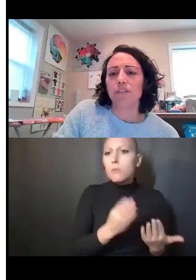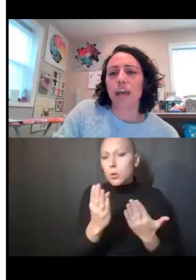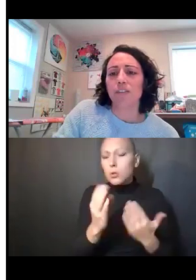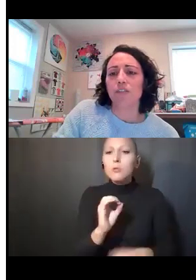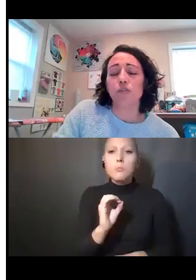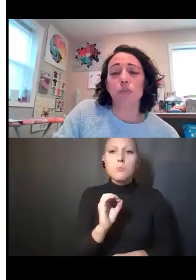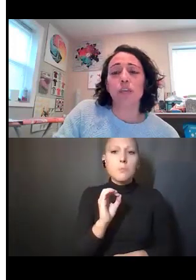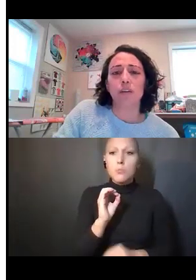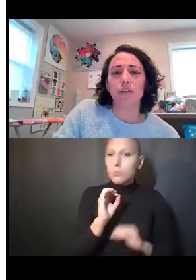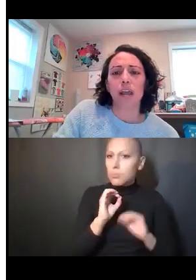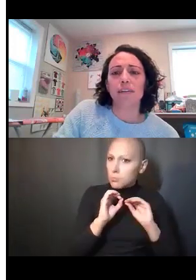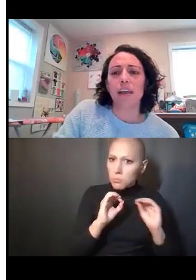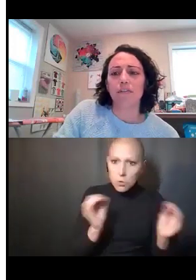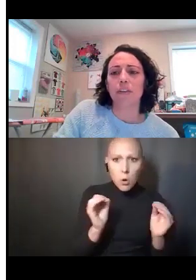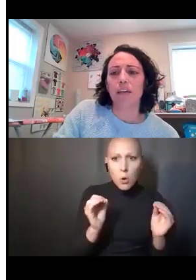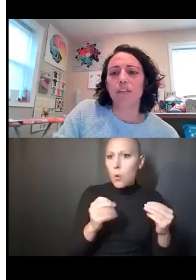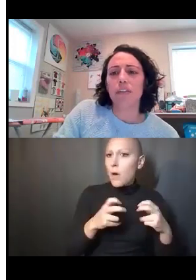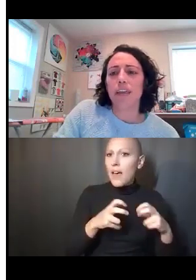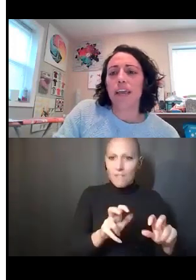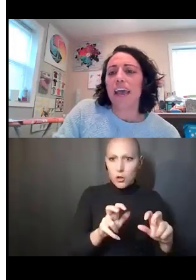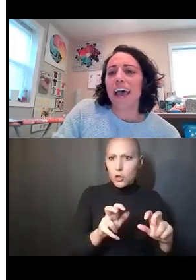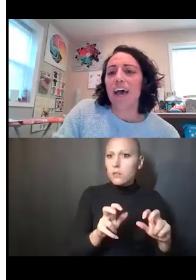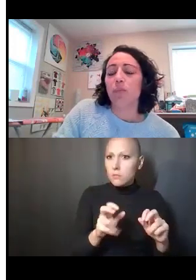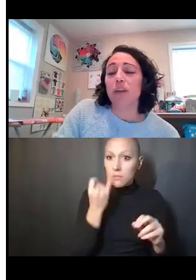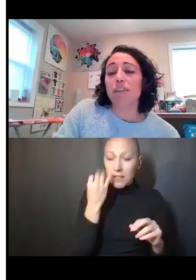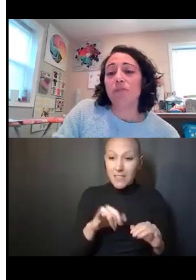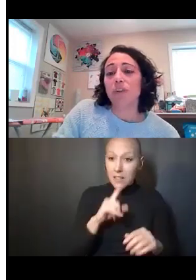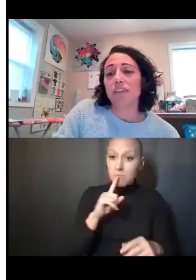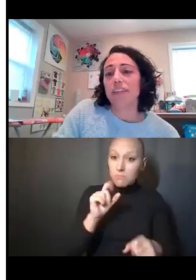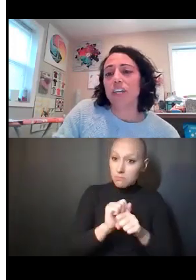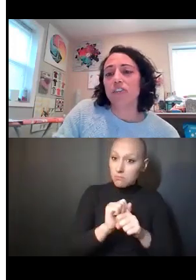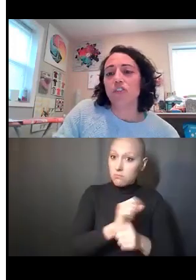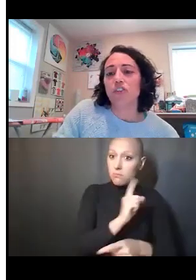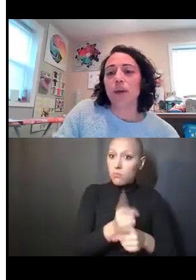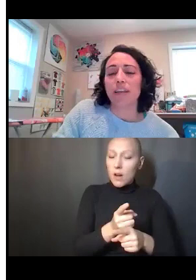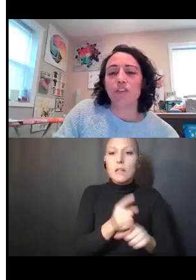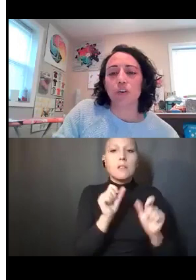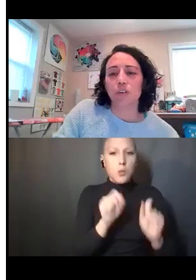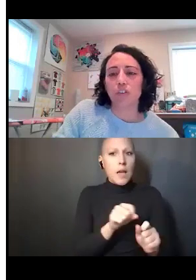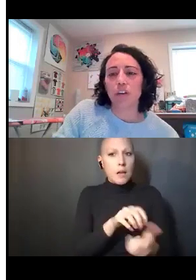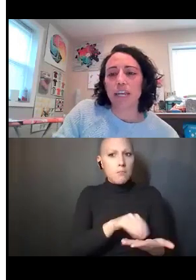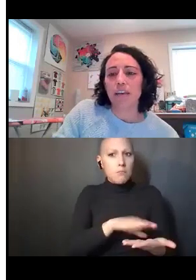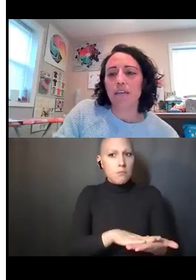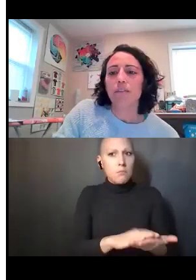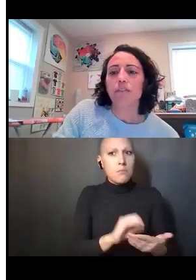if that is truly the correct effort level. We did recently just do an internal training